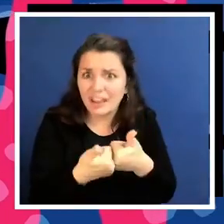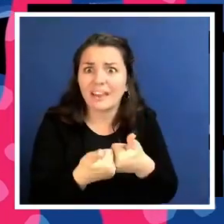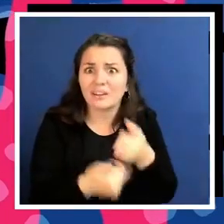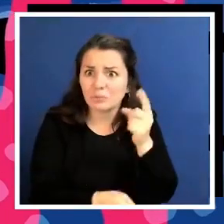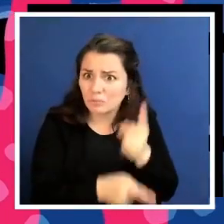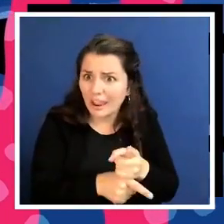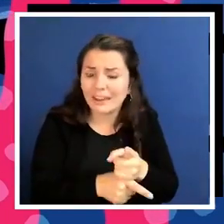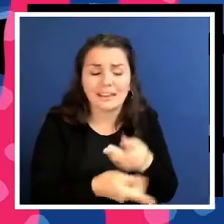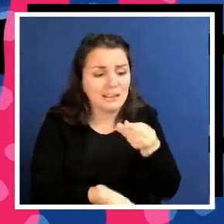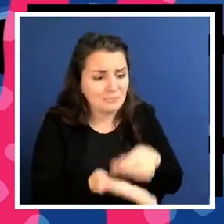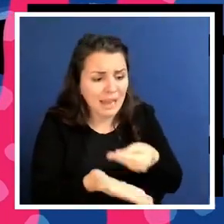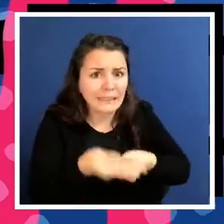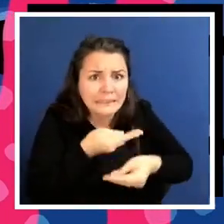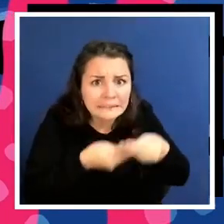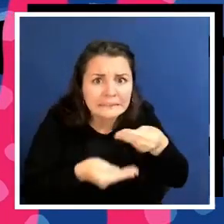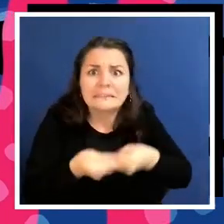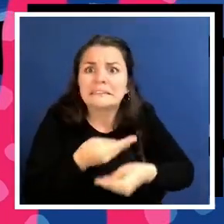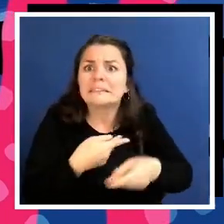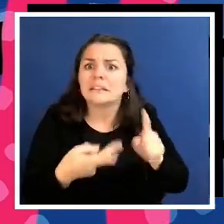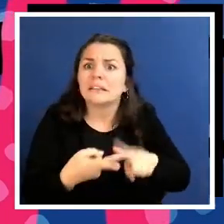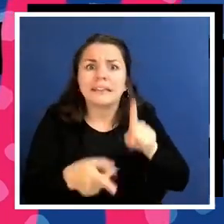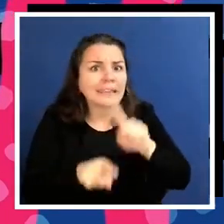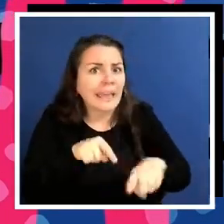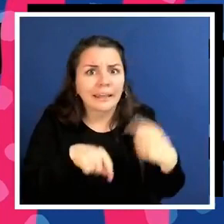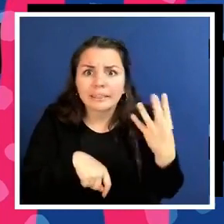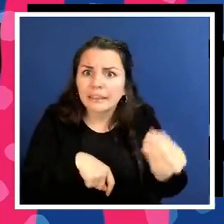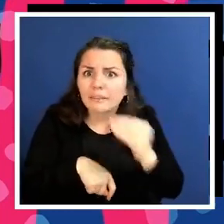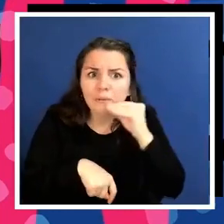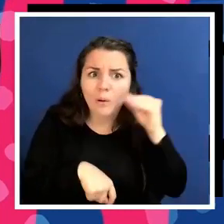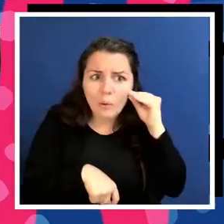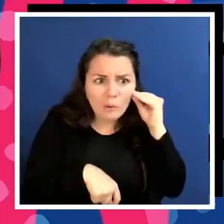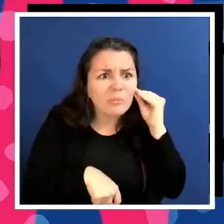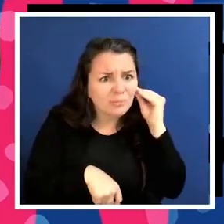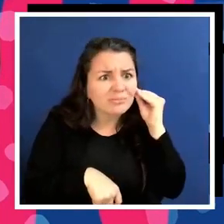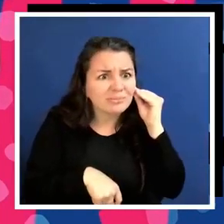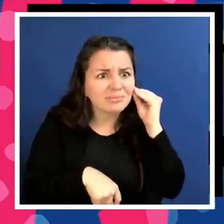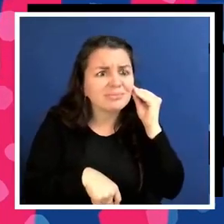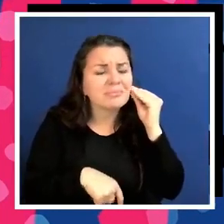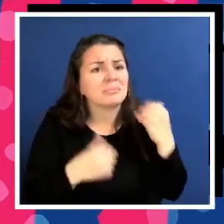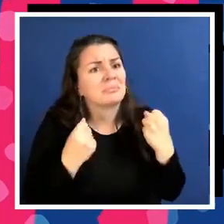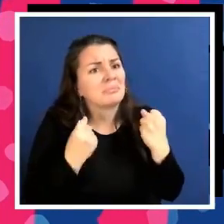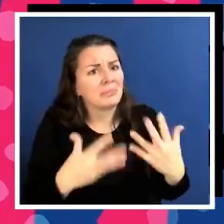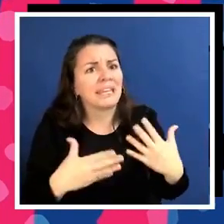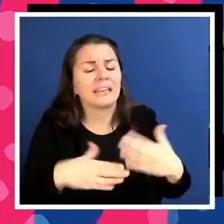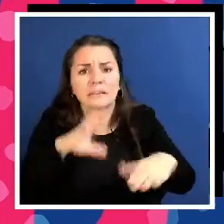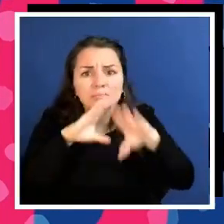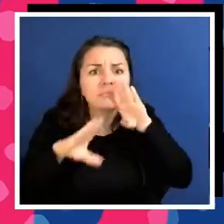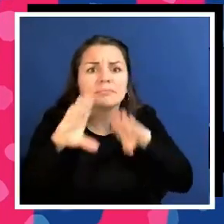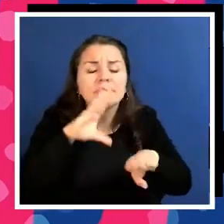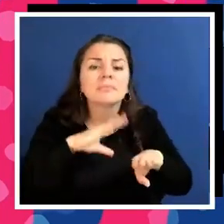I BET THE PANDEMIC MADE THINGS